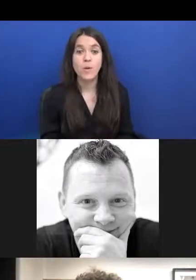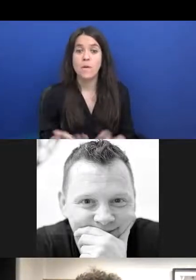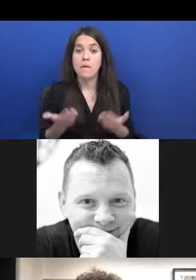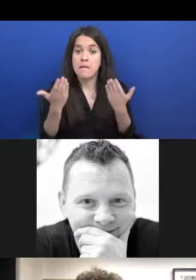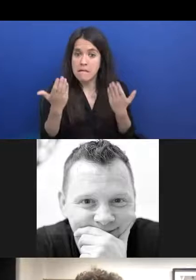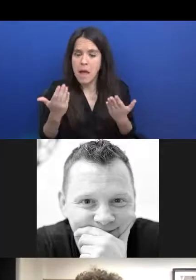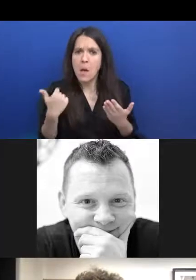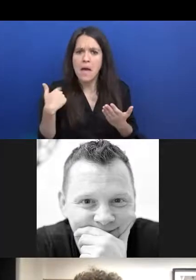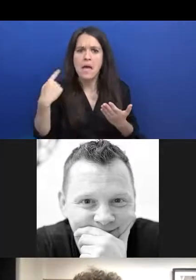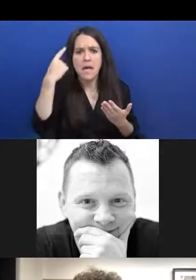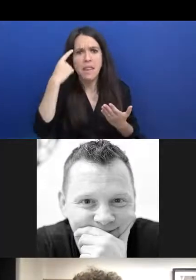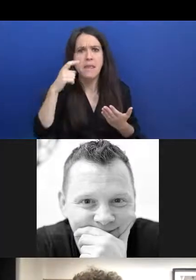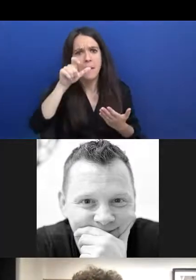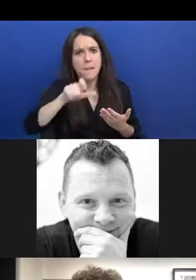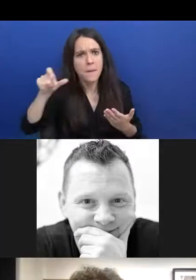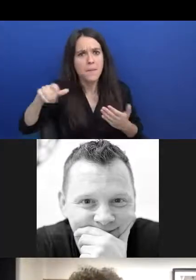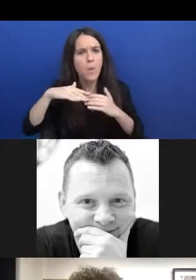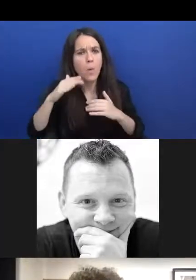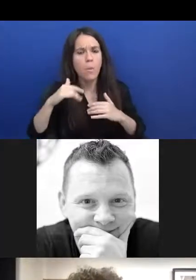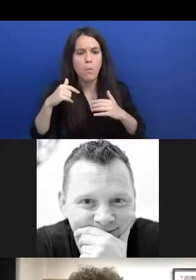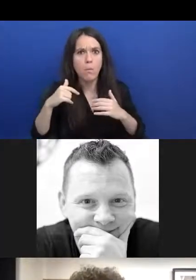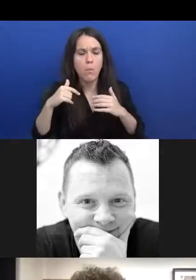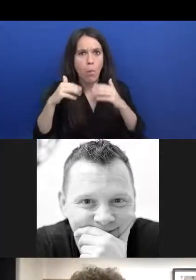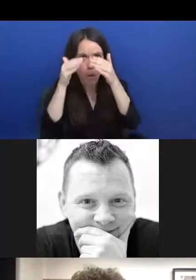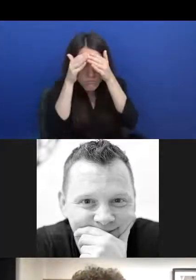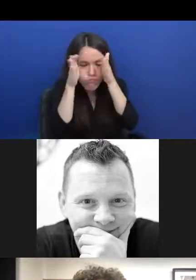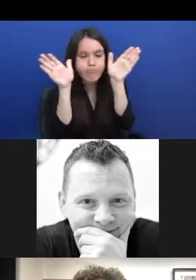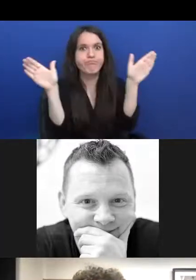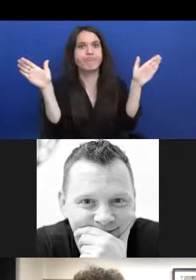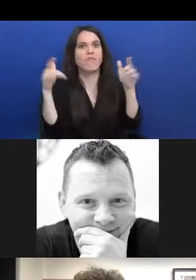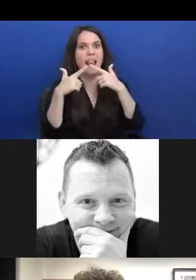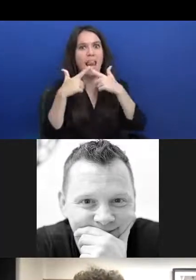small-scale multilingualism and other areas of linguistics which I think is really important so